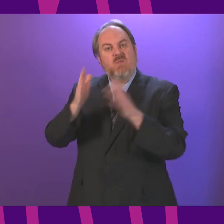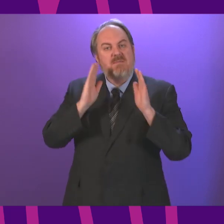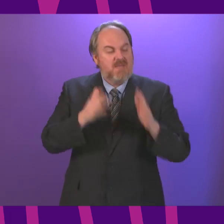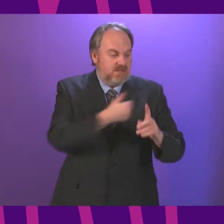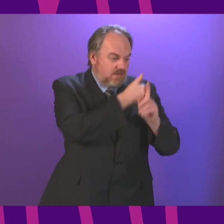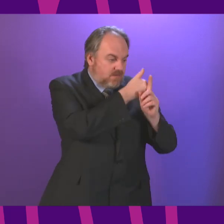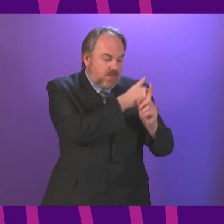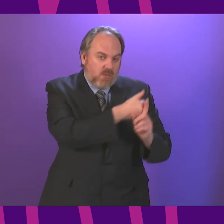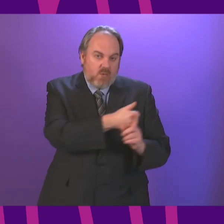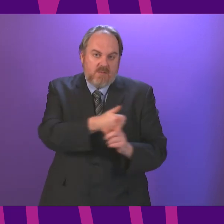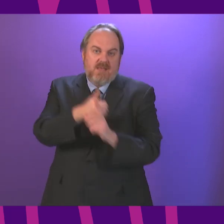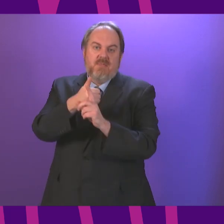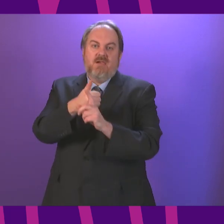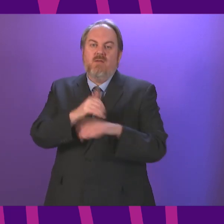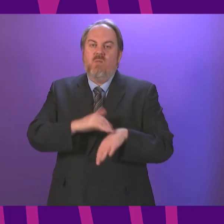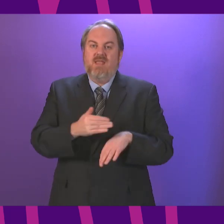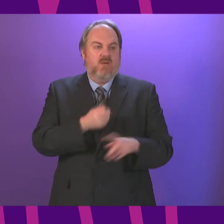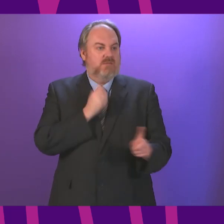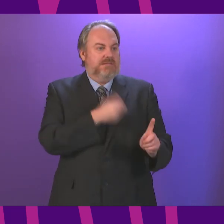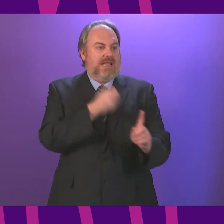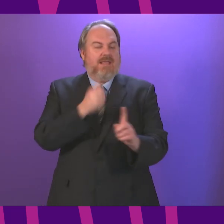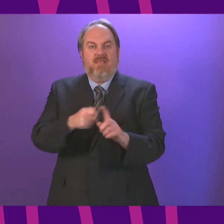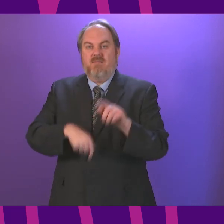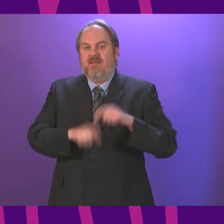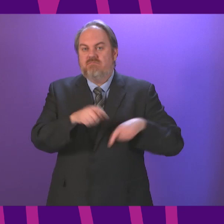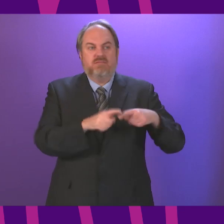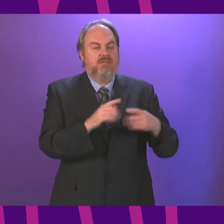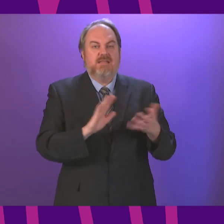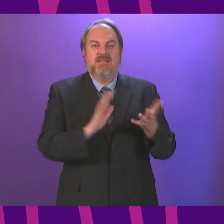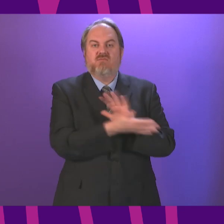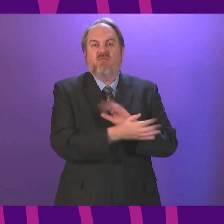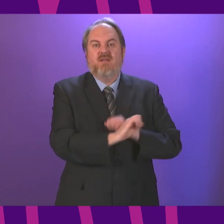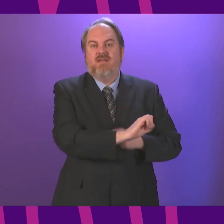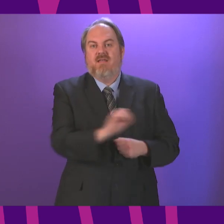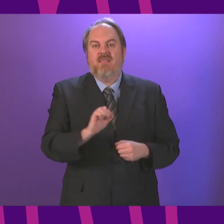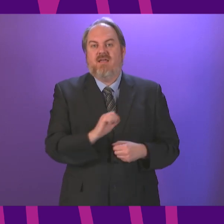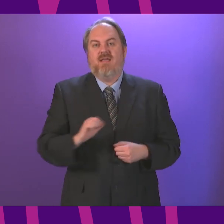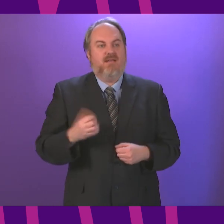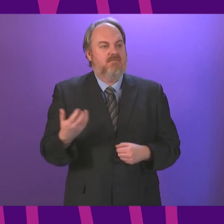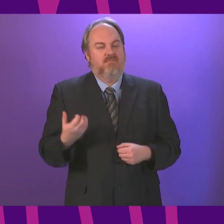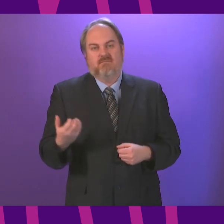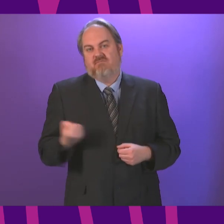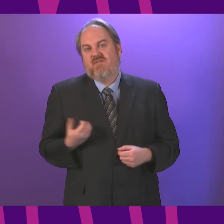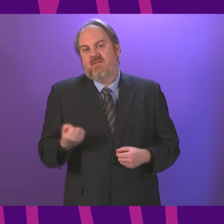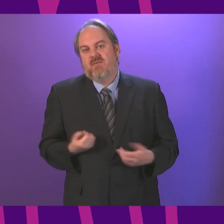their living standards. That is important. The Scottish Government will not ignore such issues.